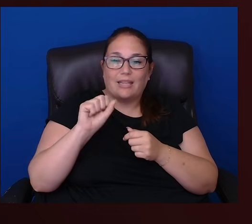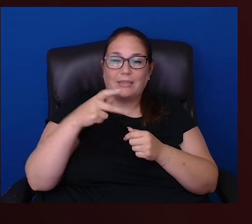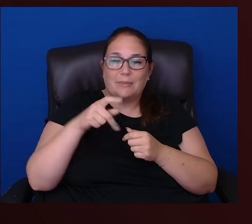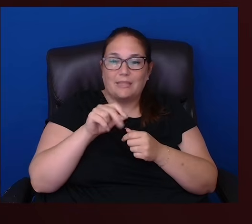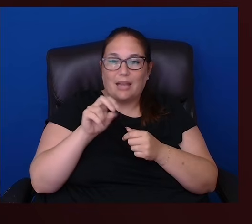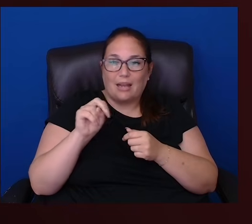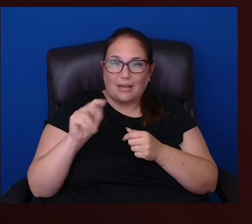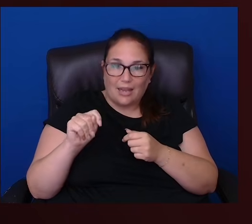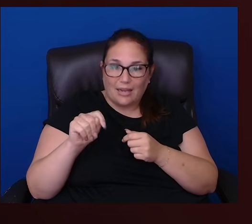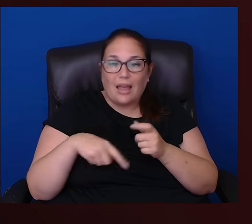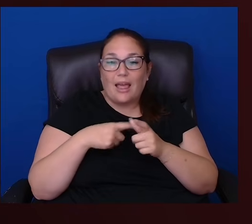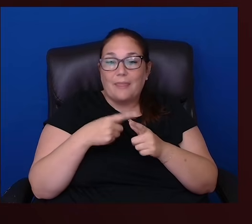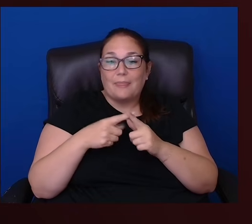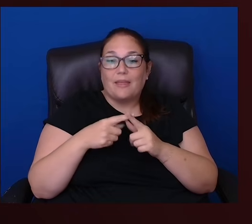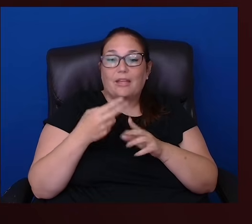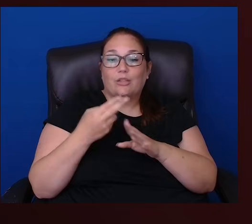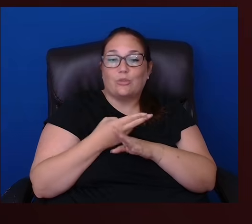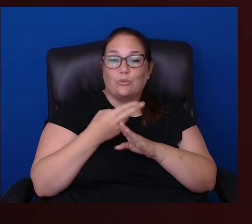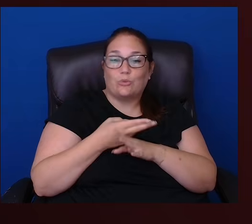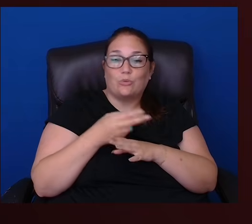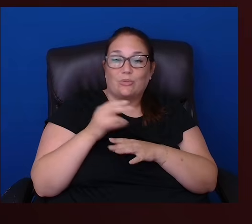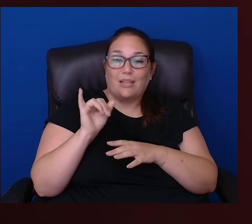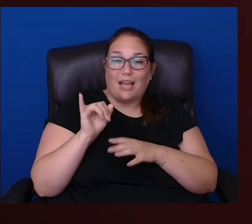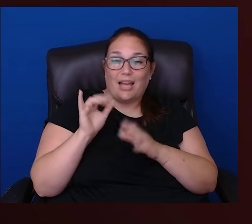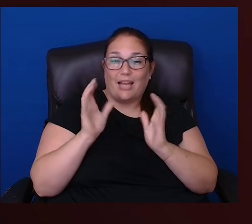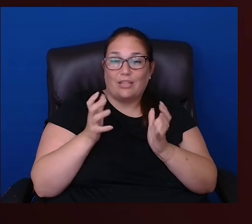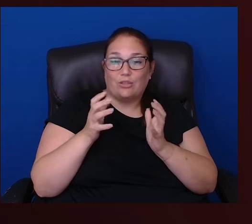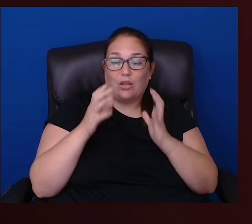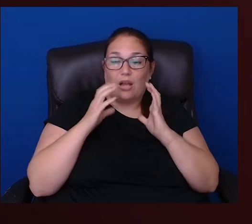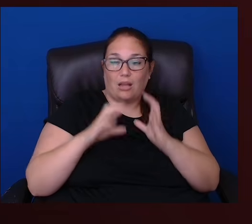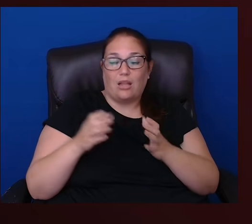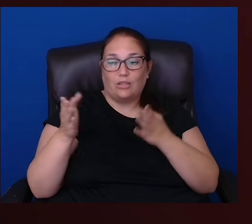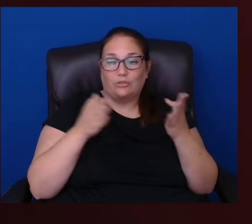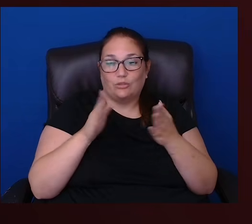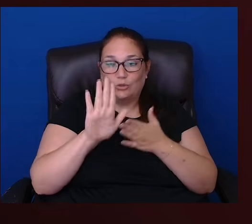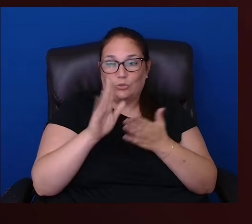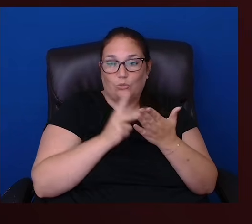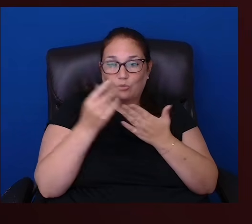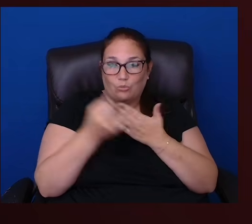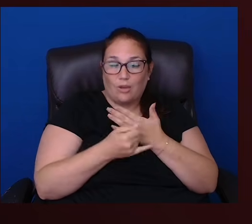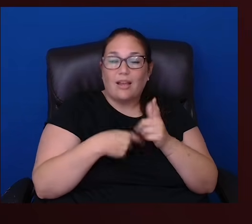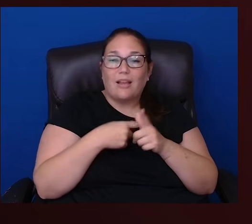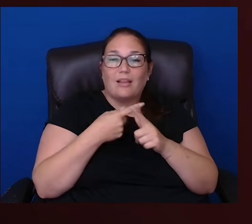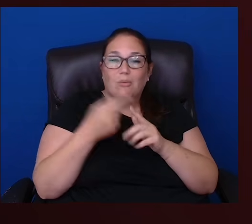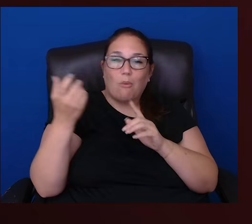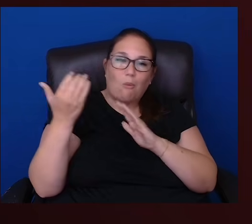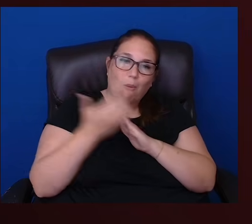and use the IChatClient service in your project, and that will automatically light up